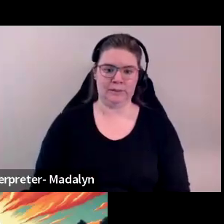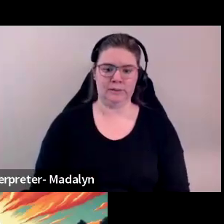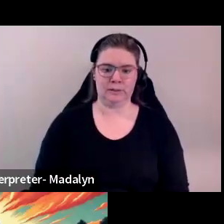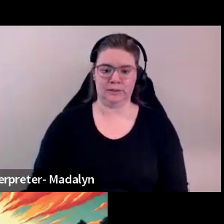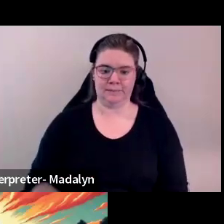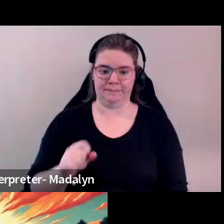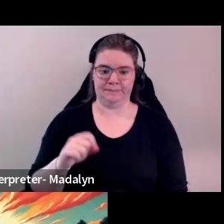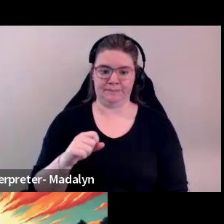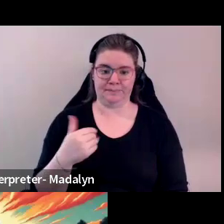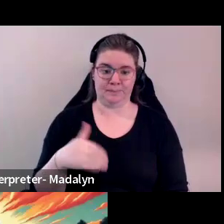Tom Olin: yeah, it's